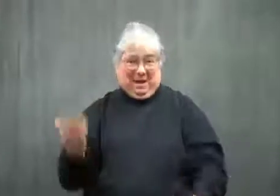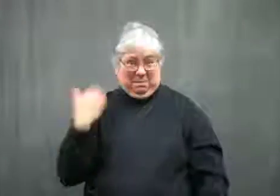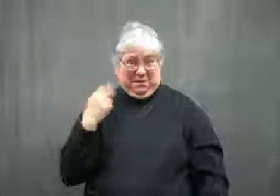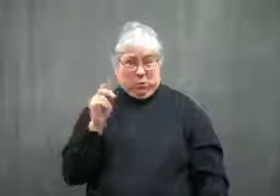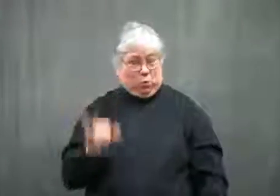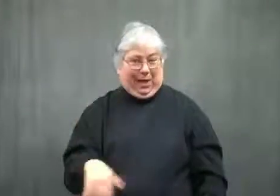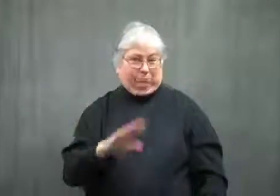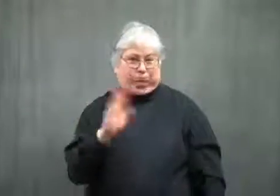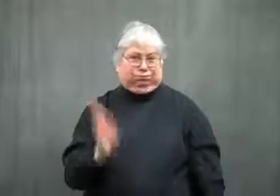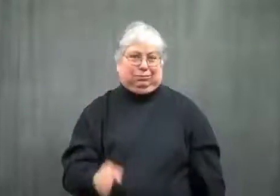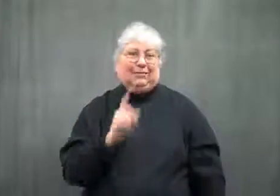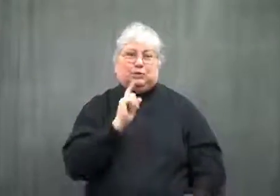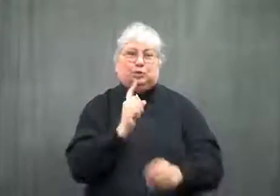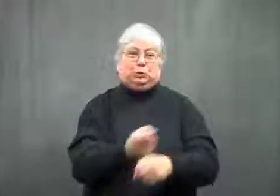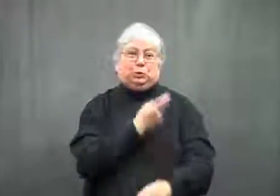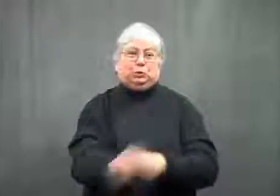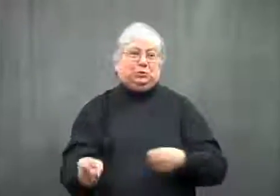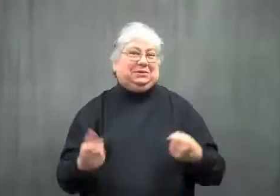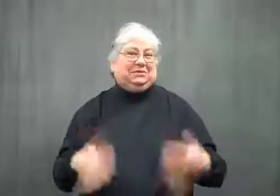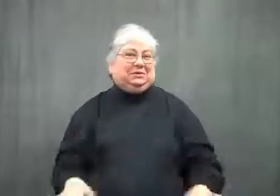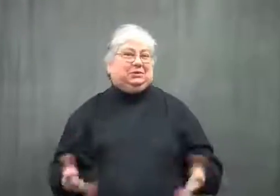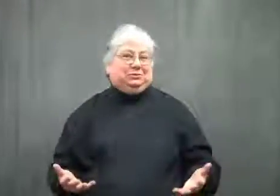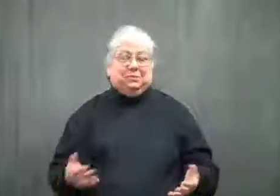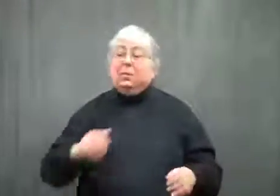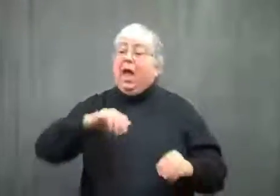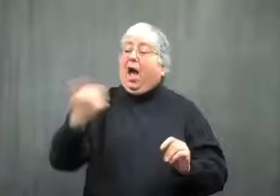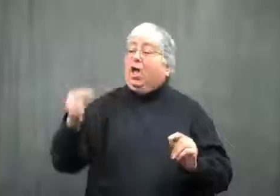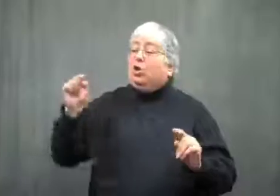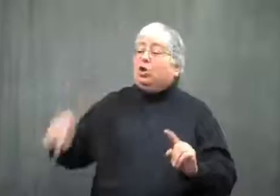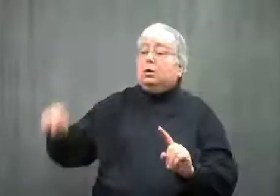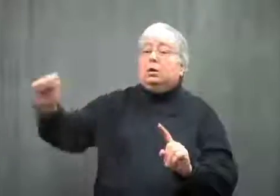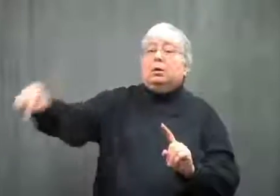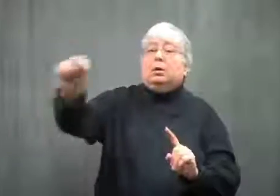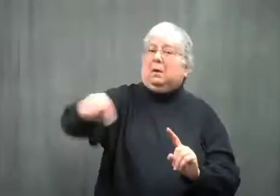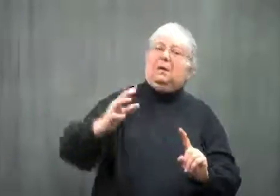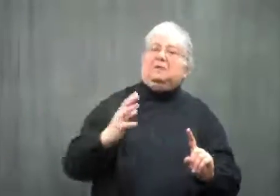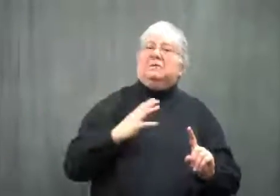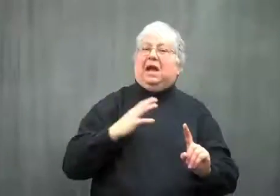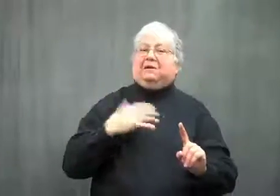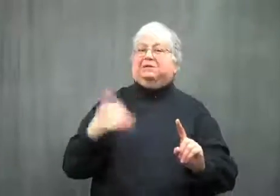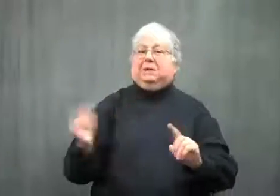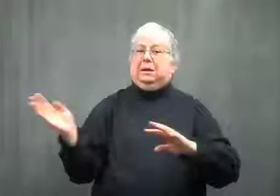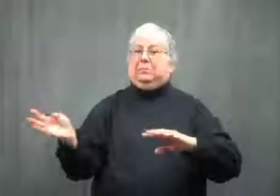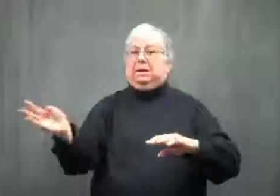They never do that, it ruins the reactor. The other reactors are fine, the coolant is running in them.